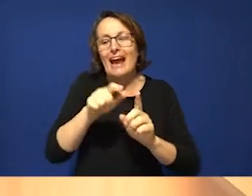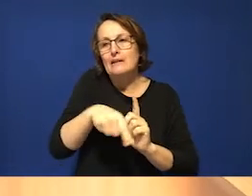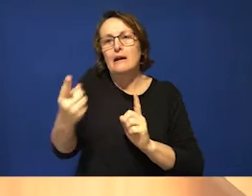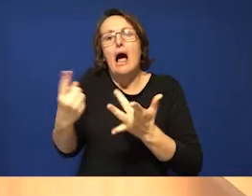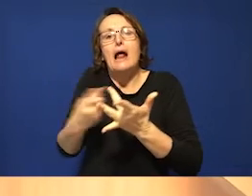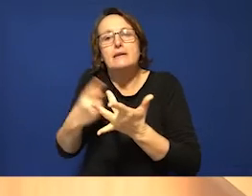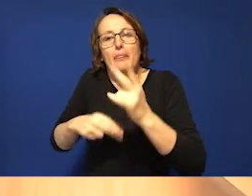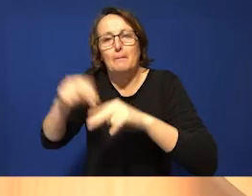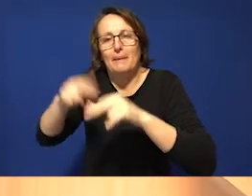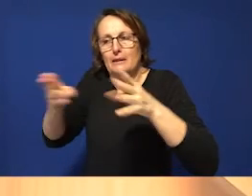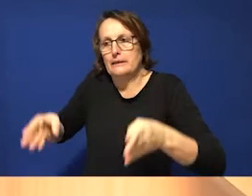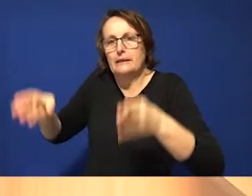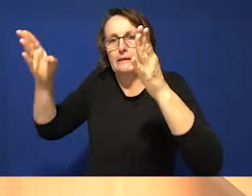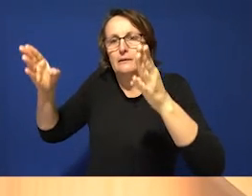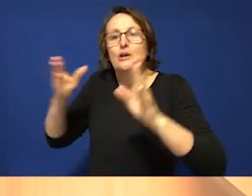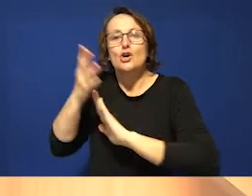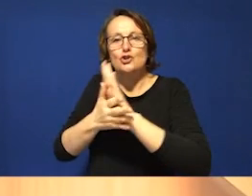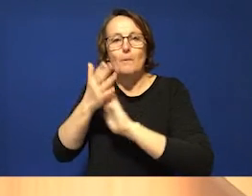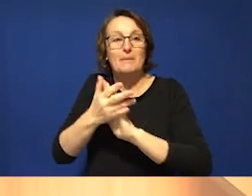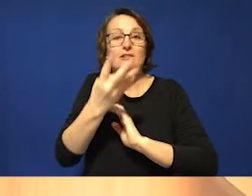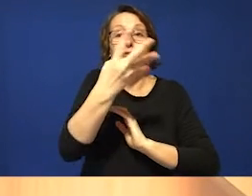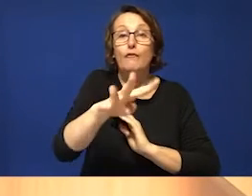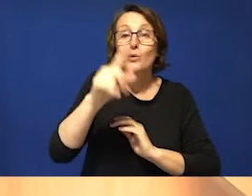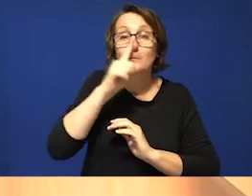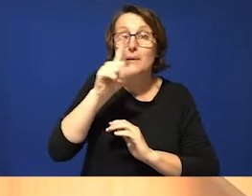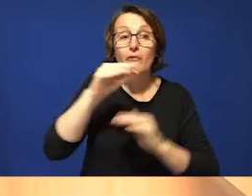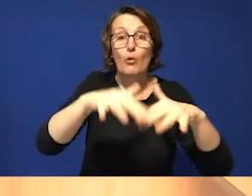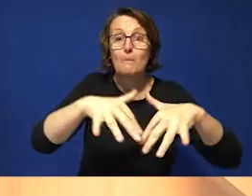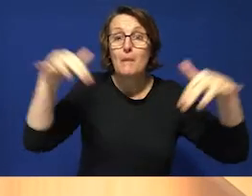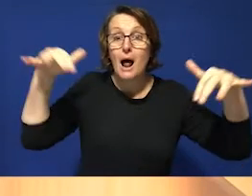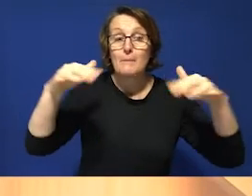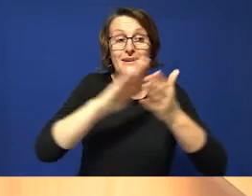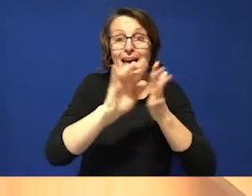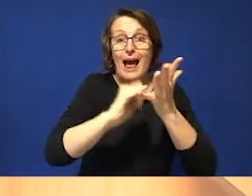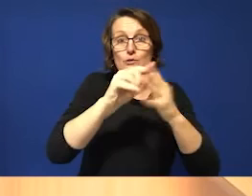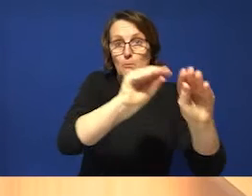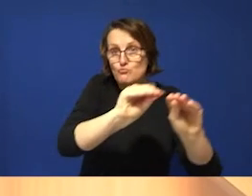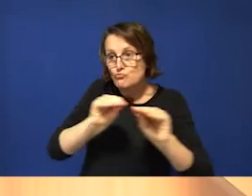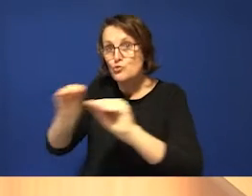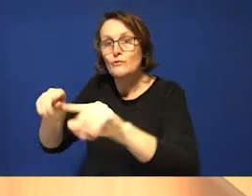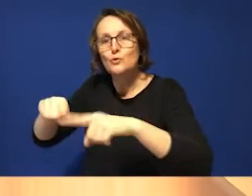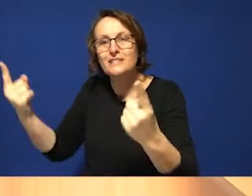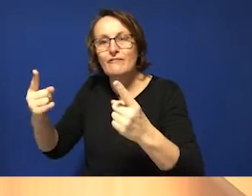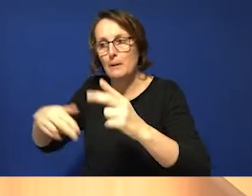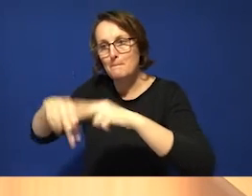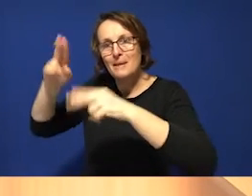Decanting nearly 40 odd members into there, with the hope of doing something more permanent